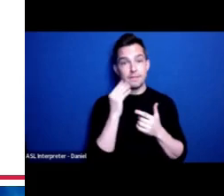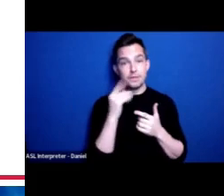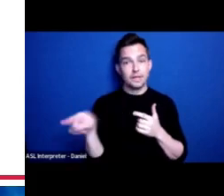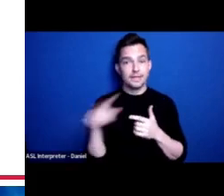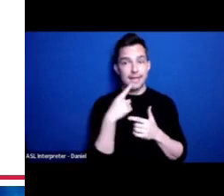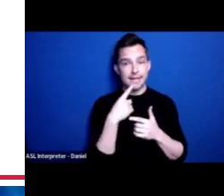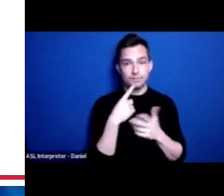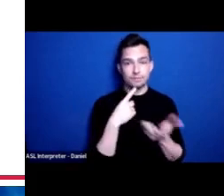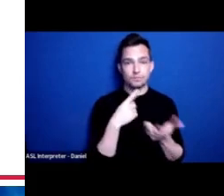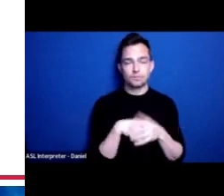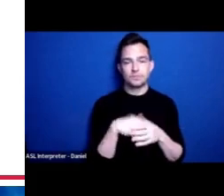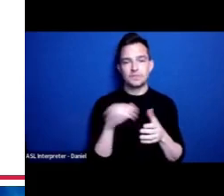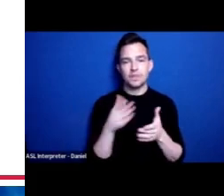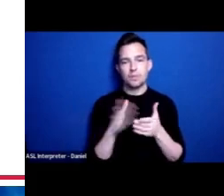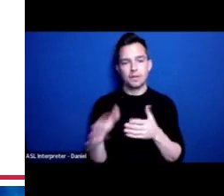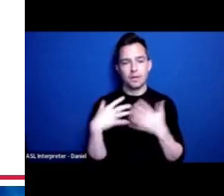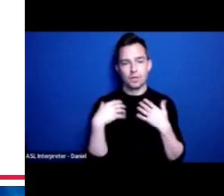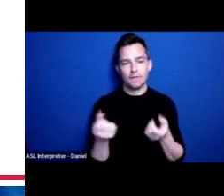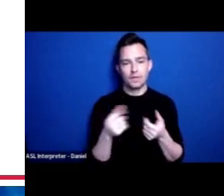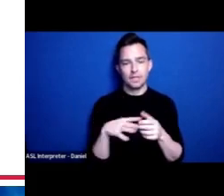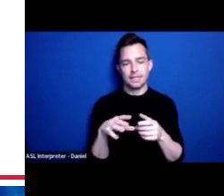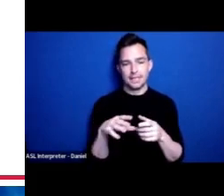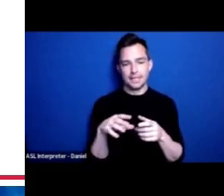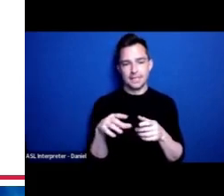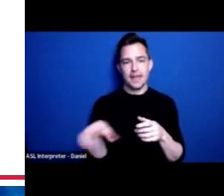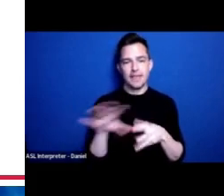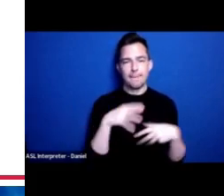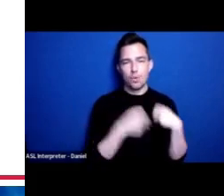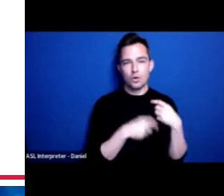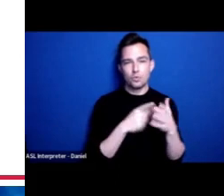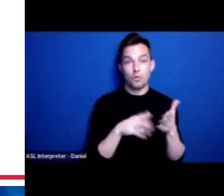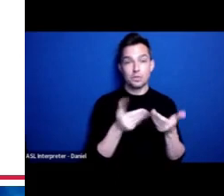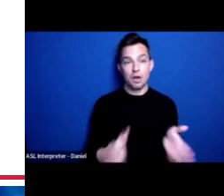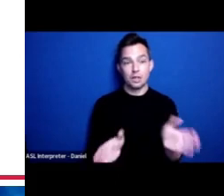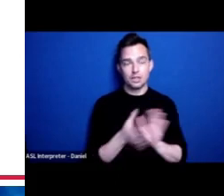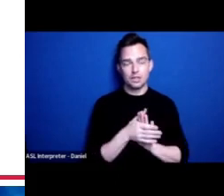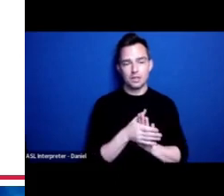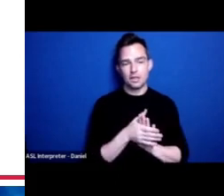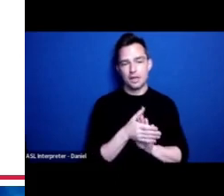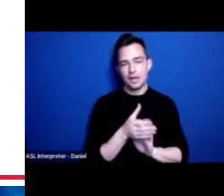that yes, that was part of their recovery was this ability to mourn what was lost? And I'm not saying it's to stay stuck in